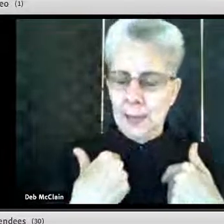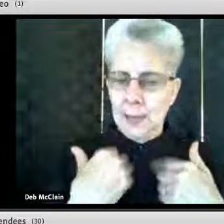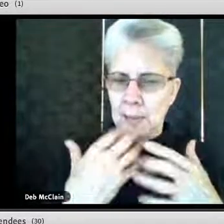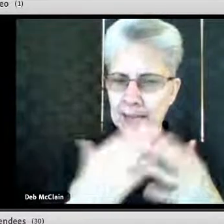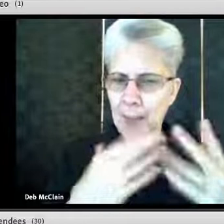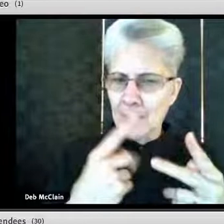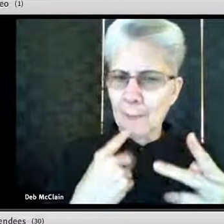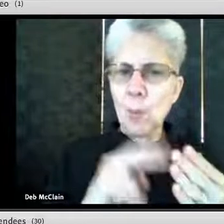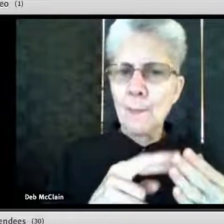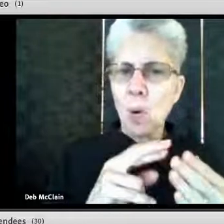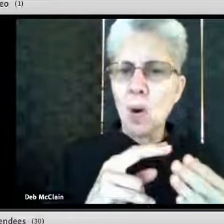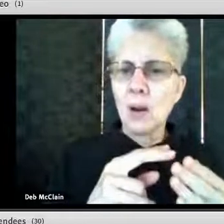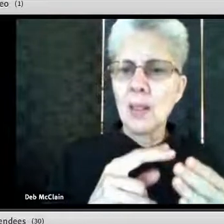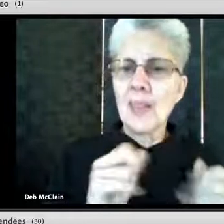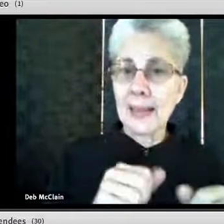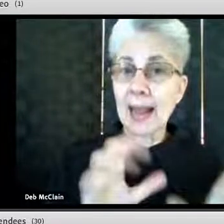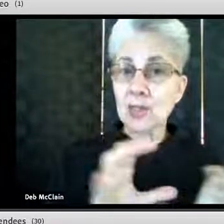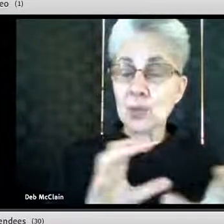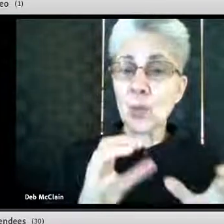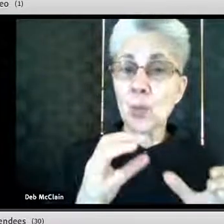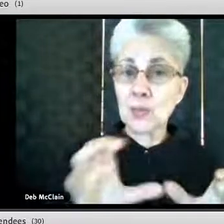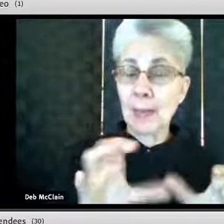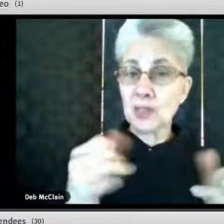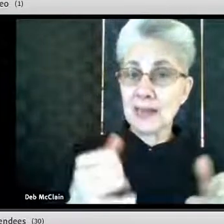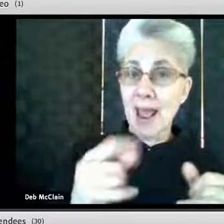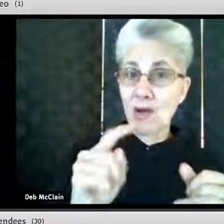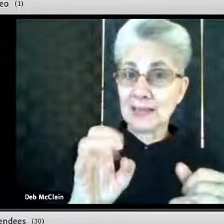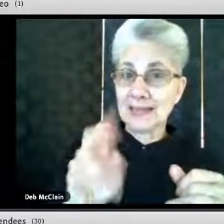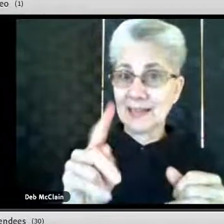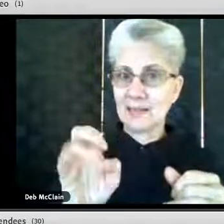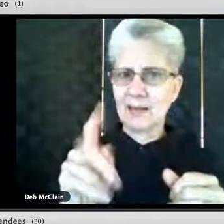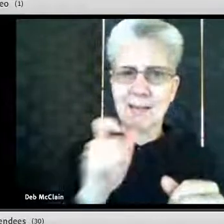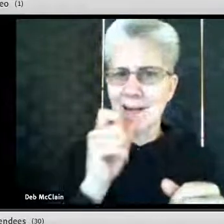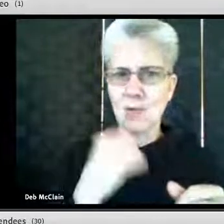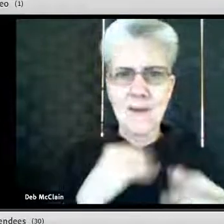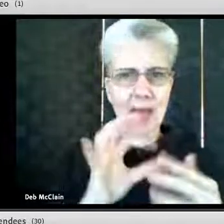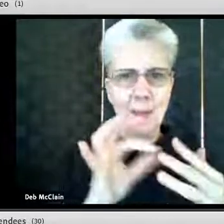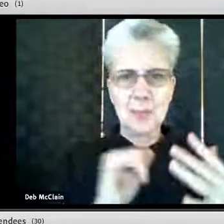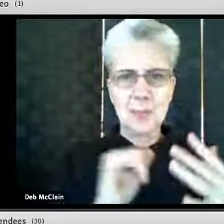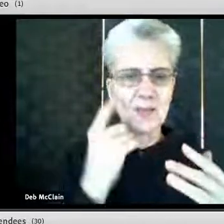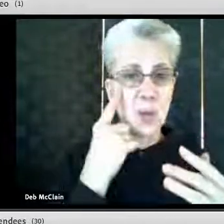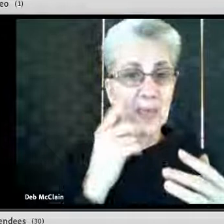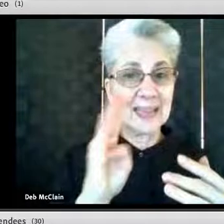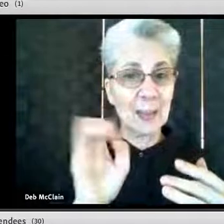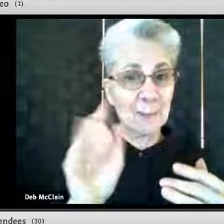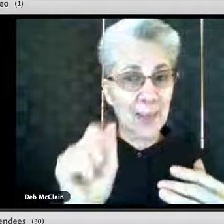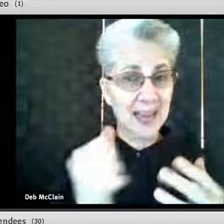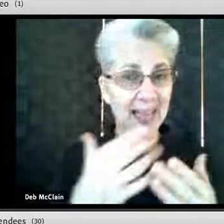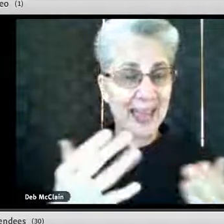some people were reporting they couldn't actually do closed captioning now on TikTok. I do not have that option, so I think it's a beta thing,